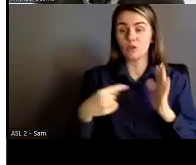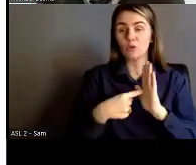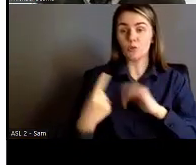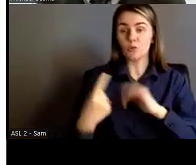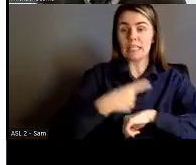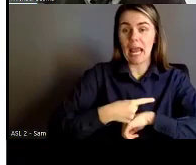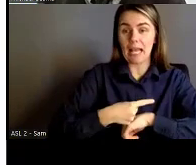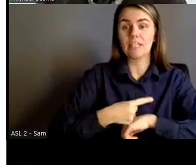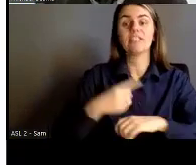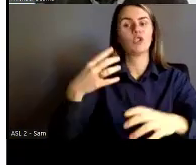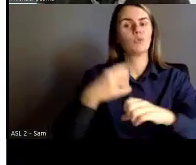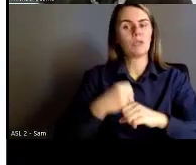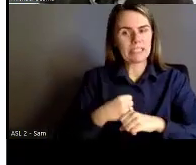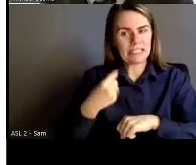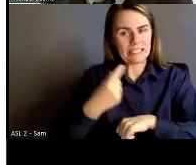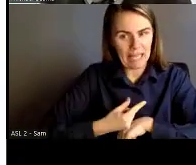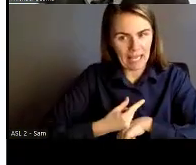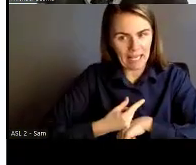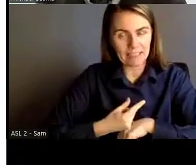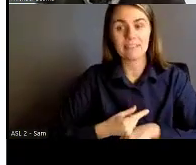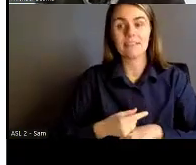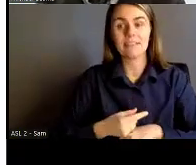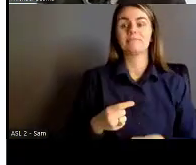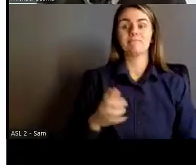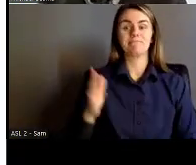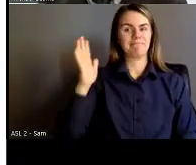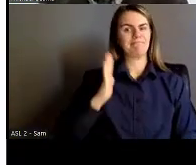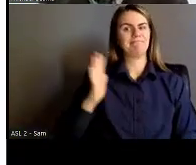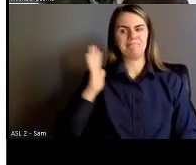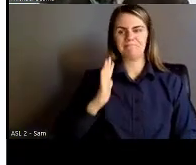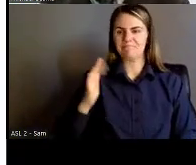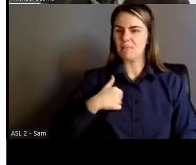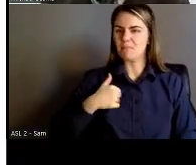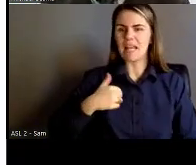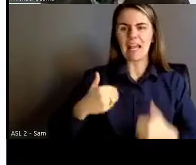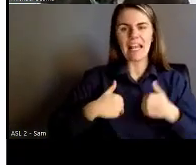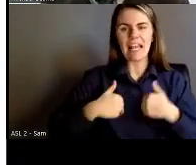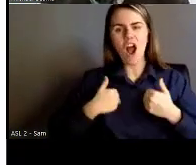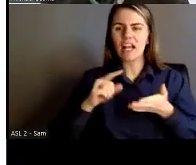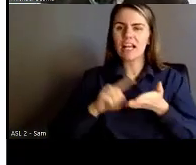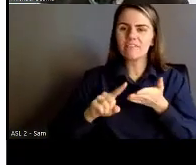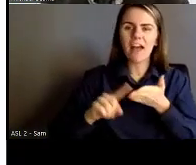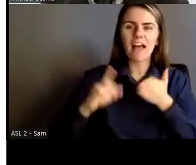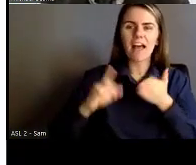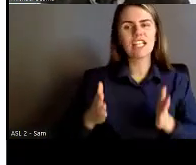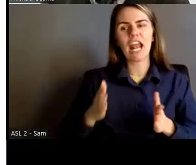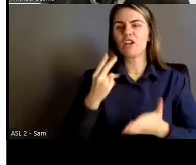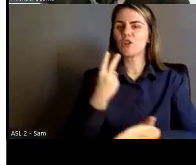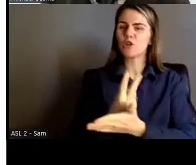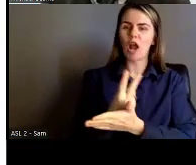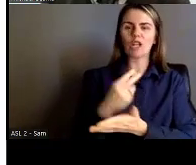When I was a young investigator, graduate student, everything was submitted by mail, so FedEx made a lot of money.